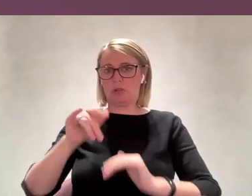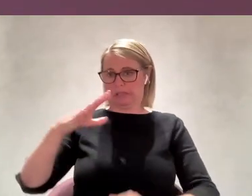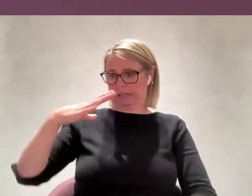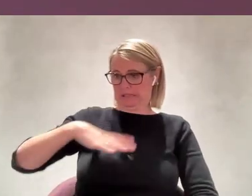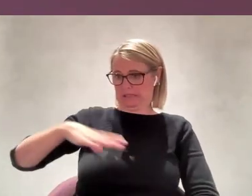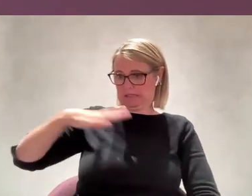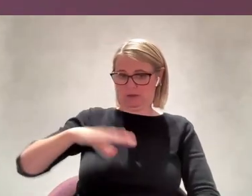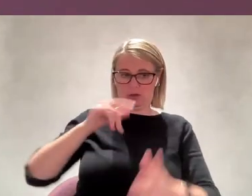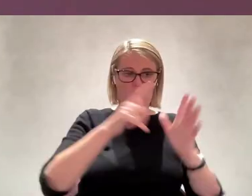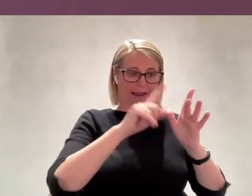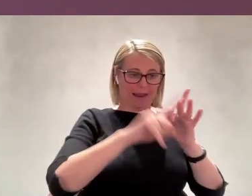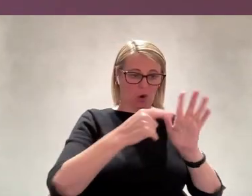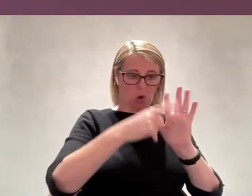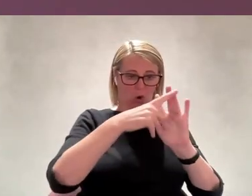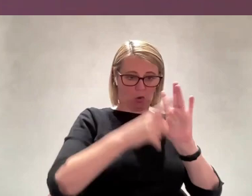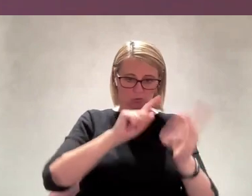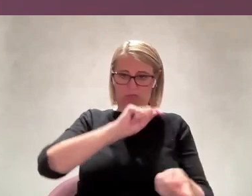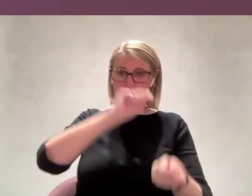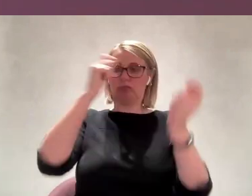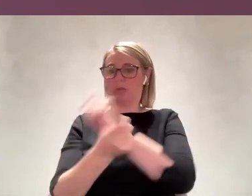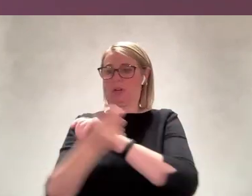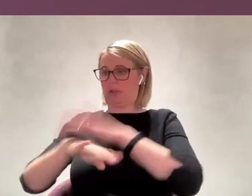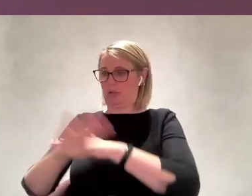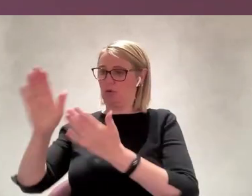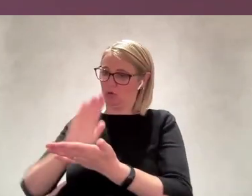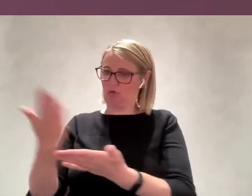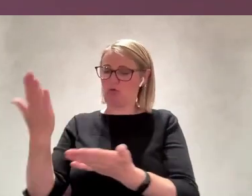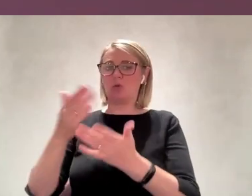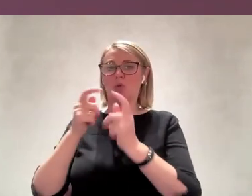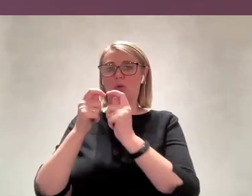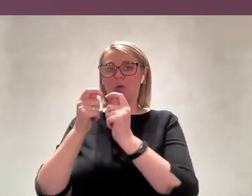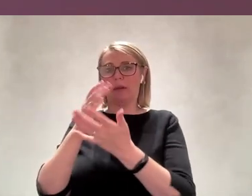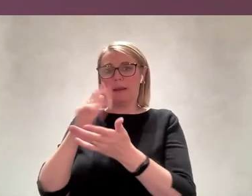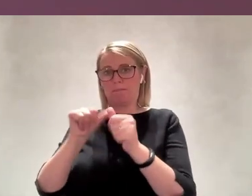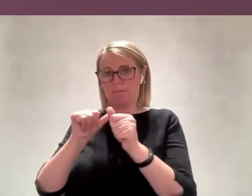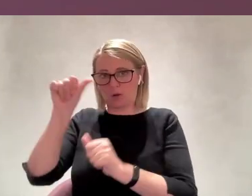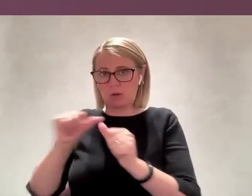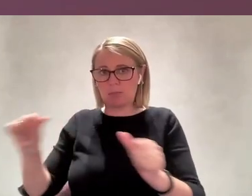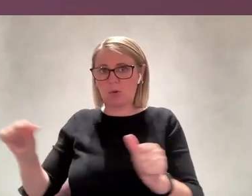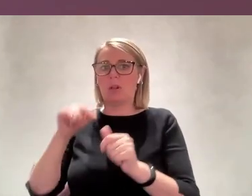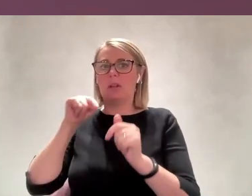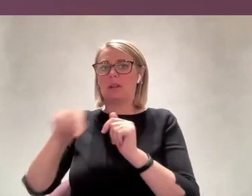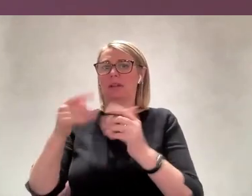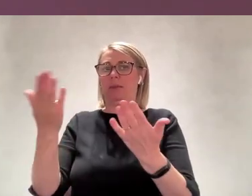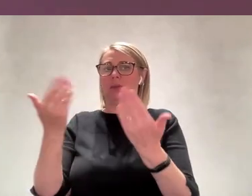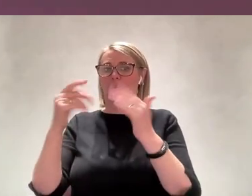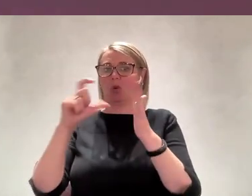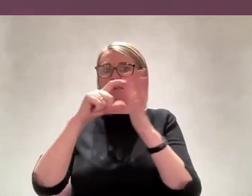required to turn AI tools into real, measurable public value. Please welcome Dave.